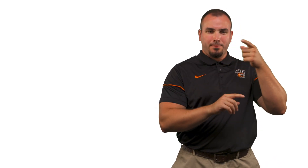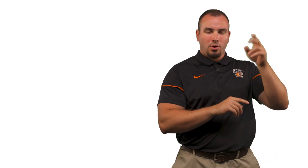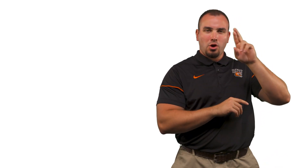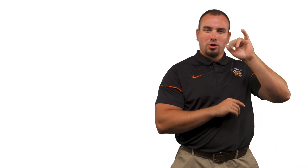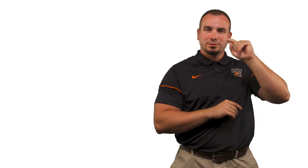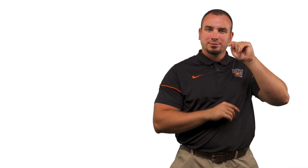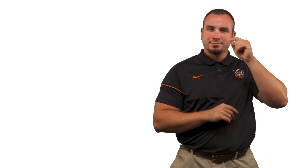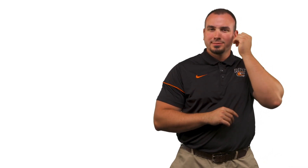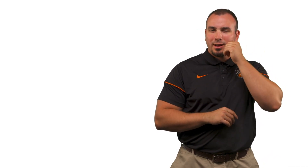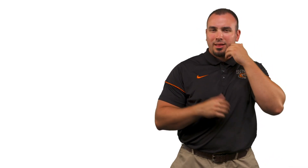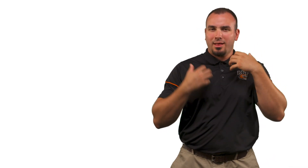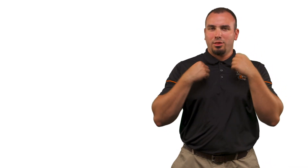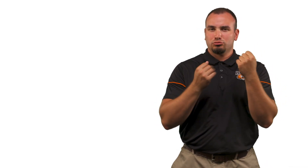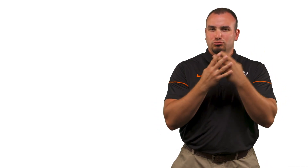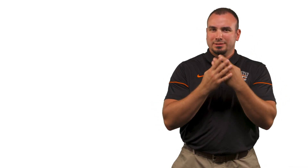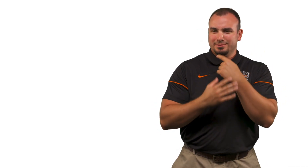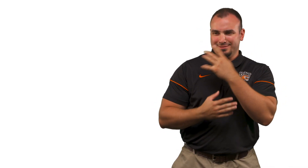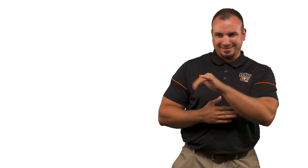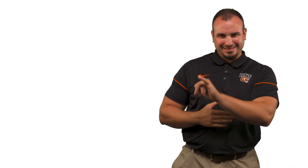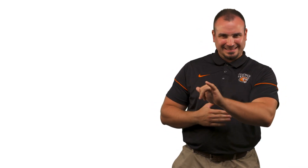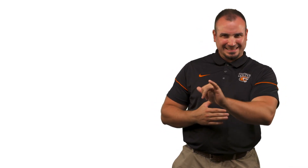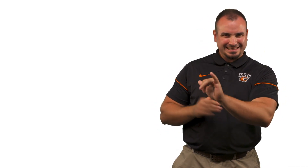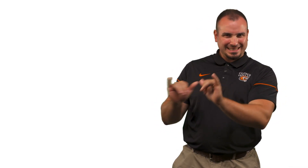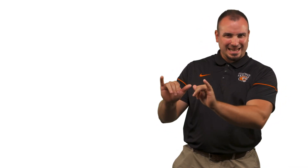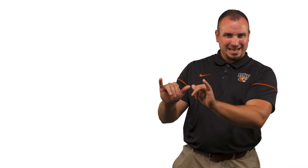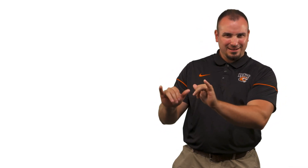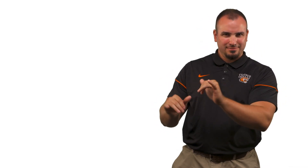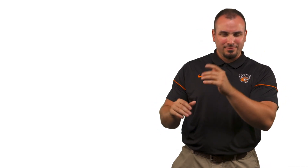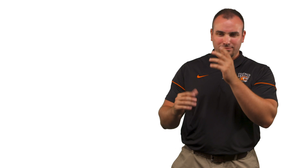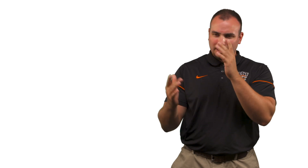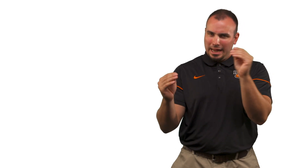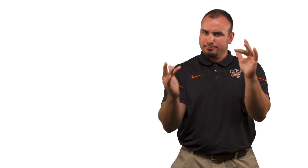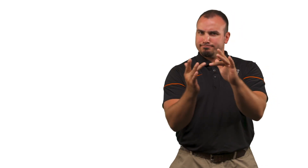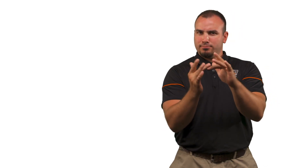to stay home by the Daily Health Screen are required to be in contact with the